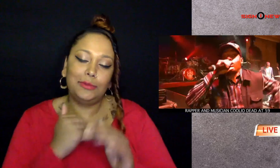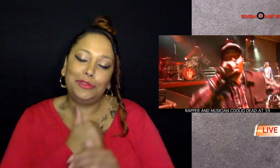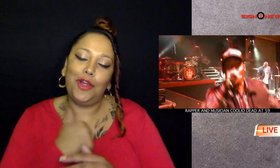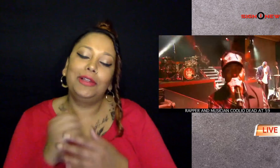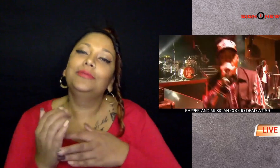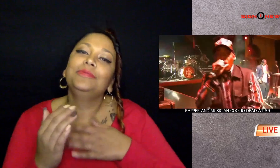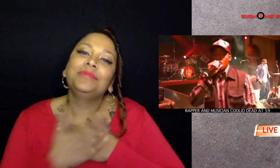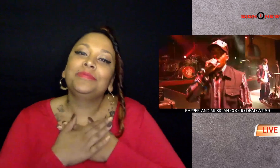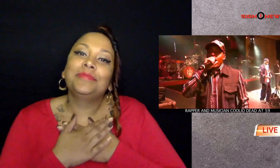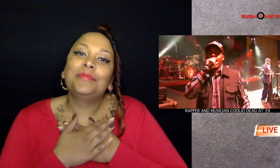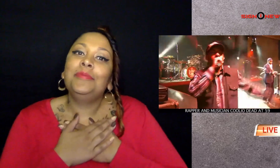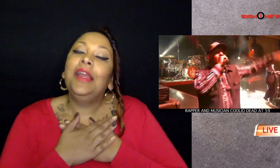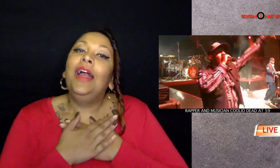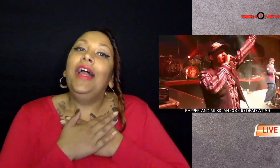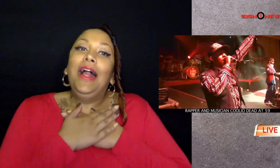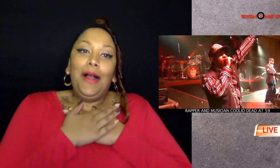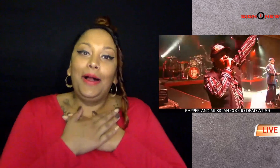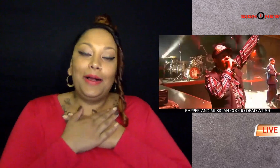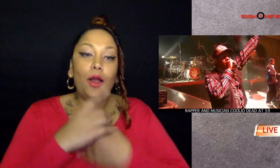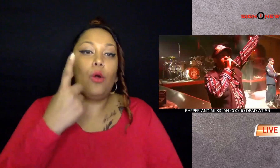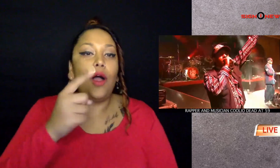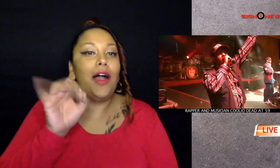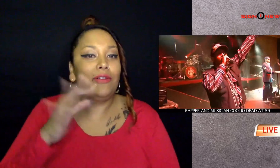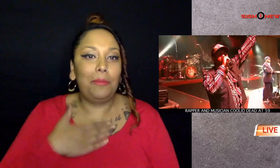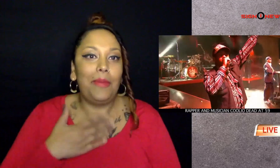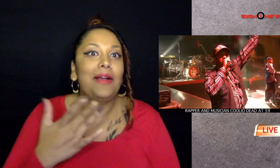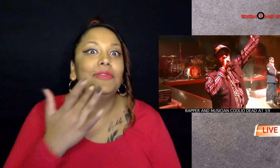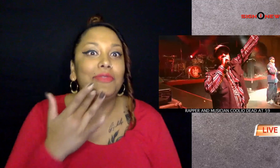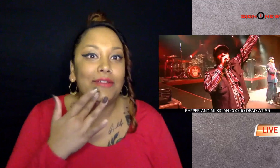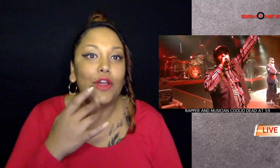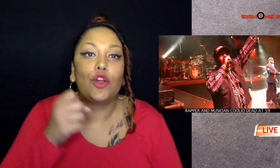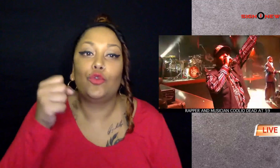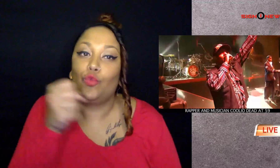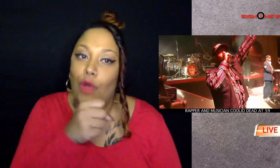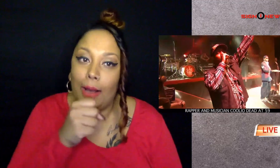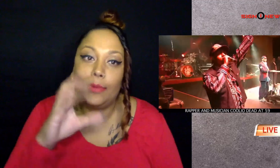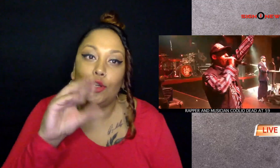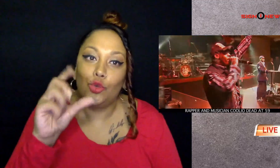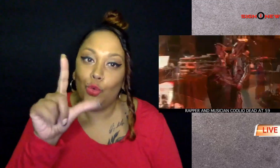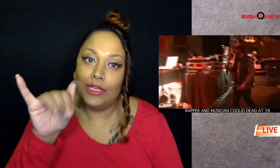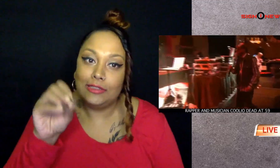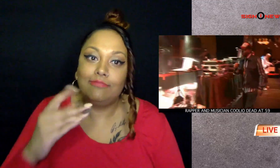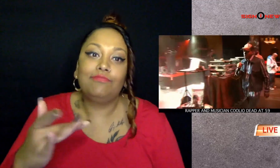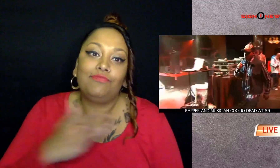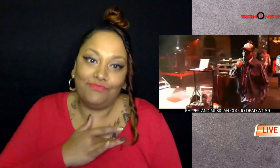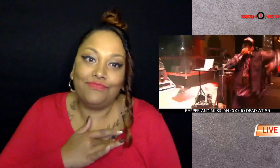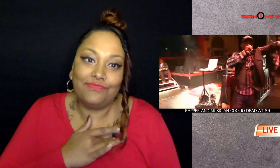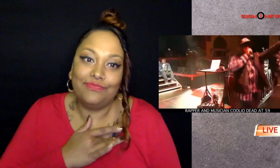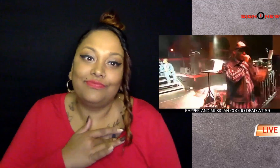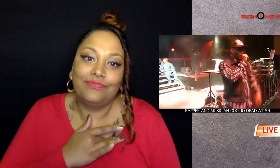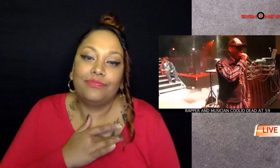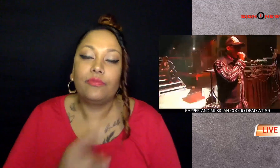I'm sorry he was one of my favorite rappers Coolio